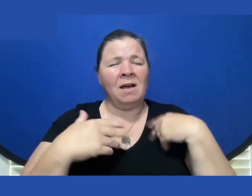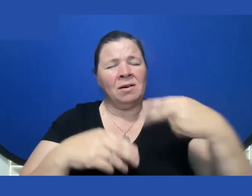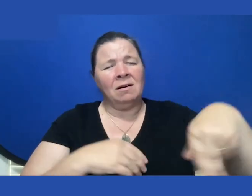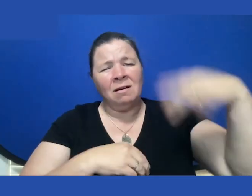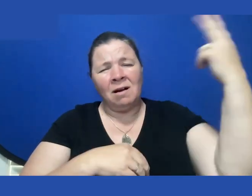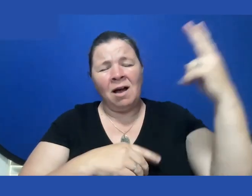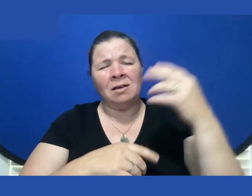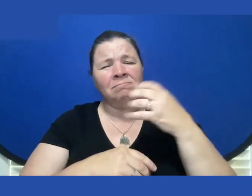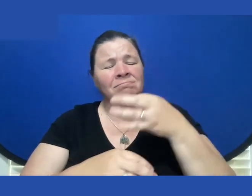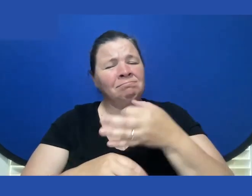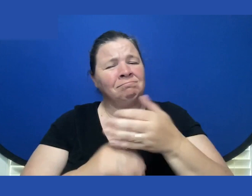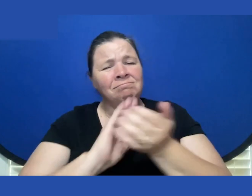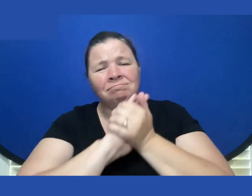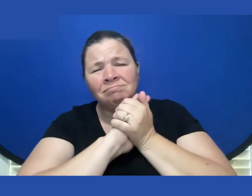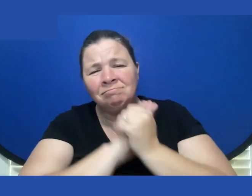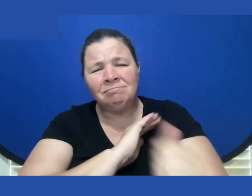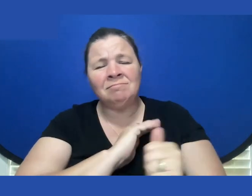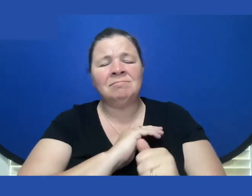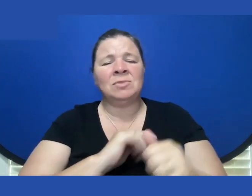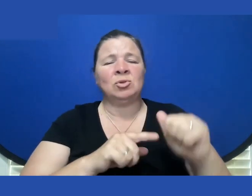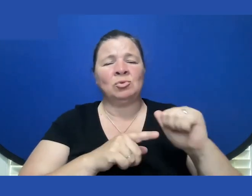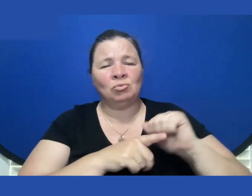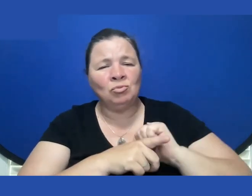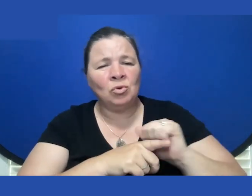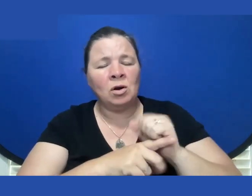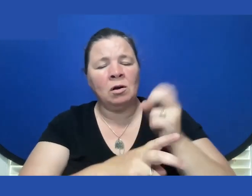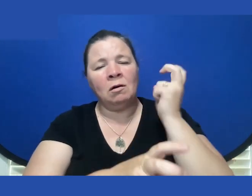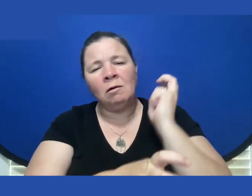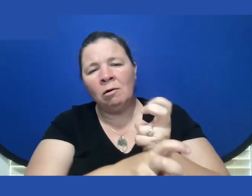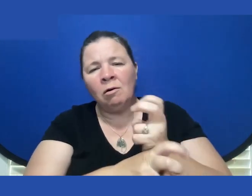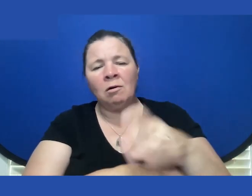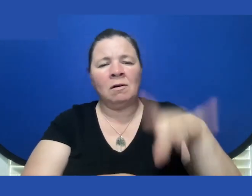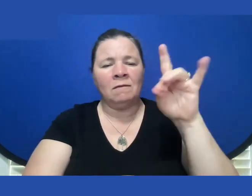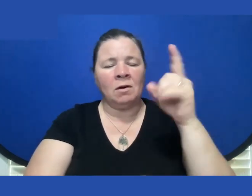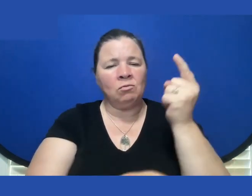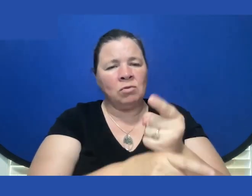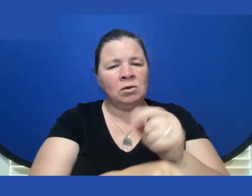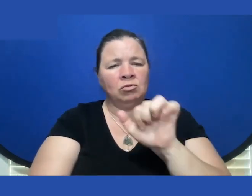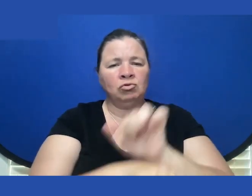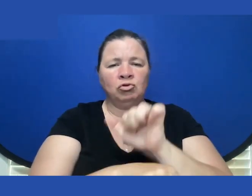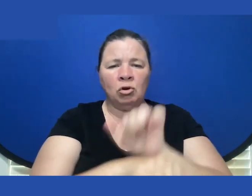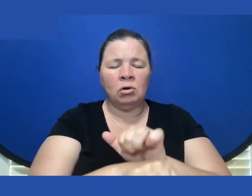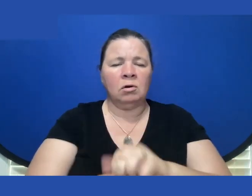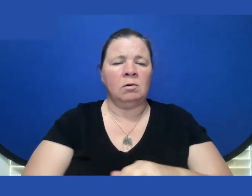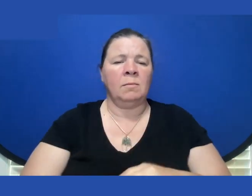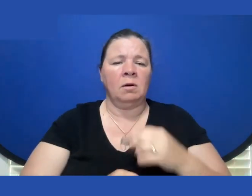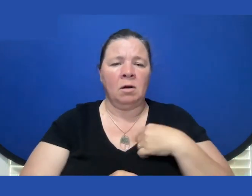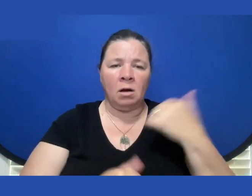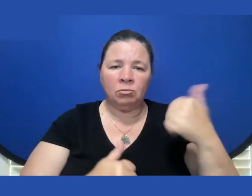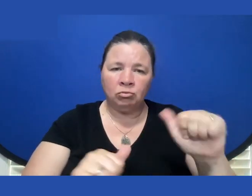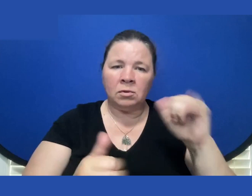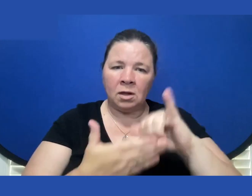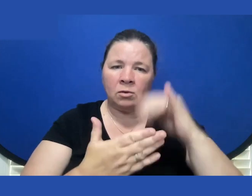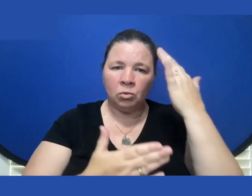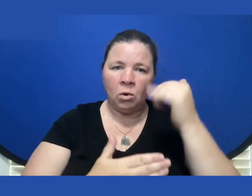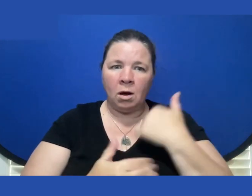highly skilled, and it's really difficult for them to find the right job. And that's why I'm employing Veterans in tech